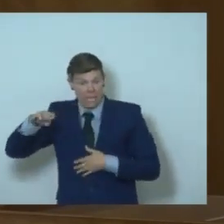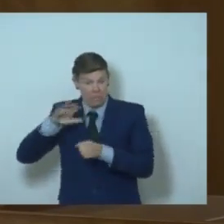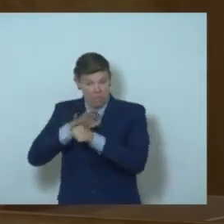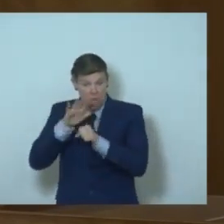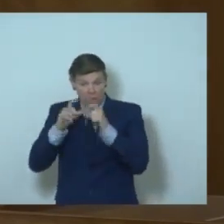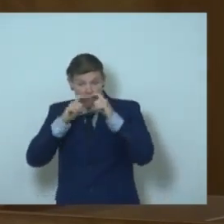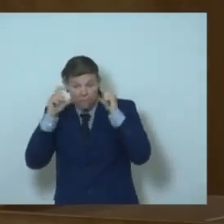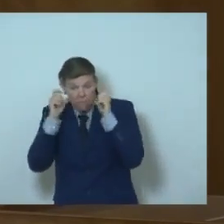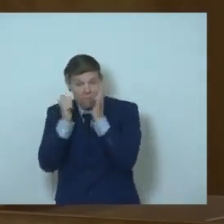CARE SYSTEM CAPACITY.